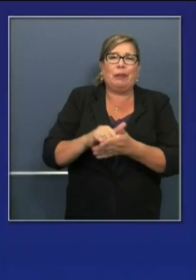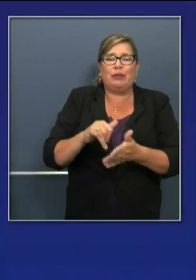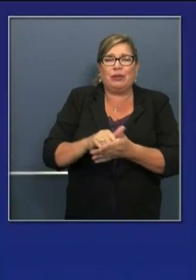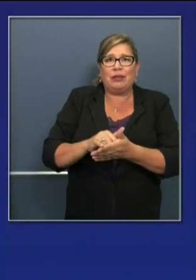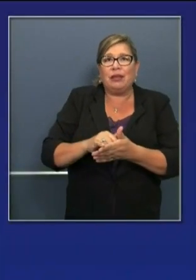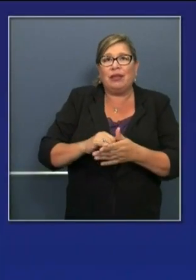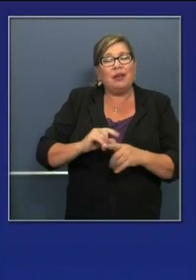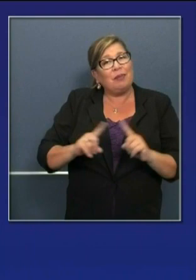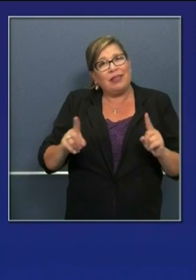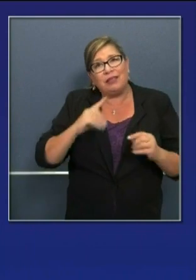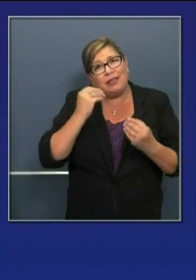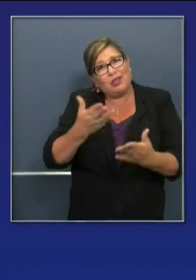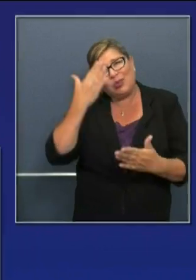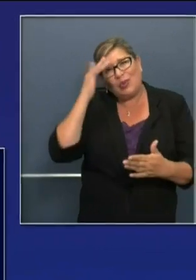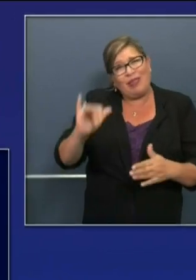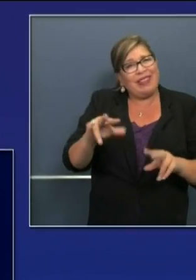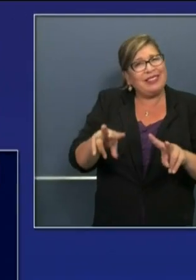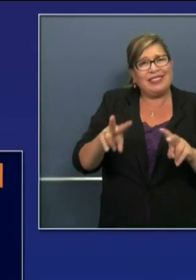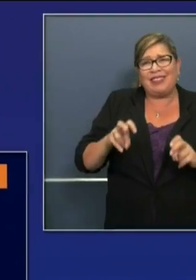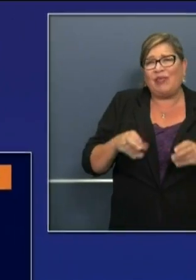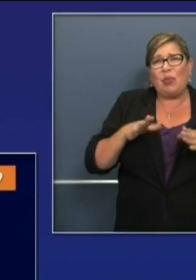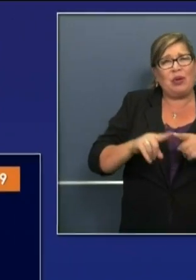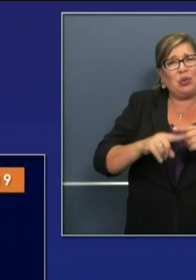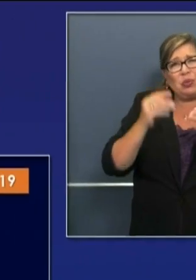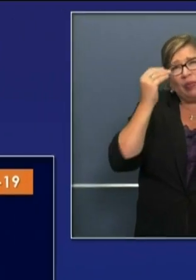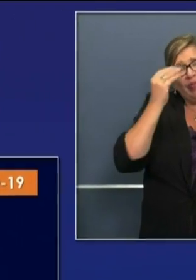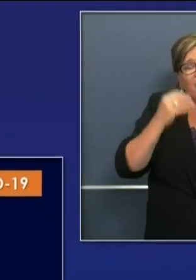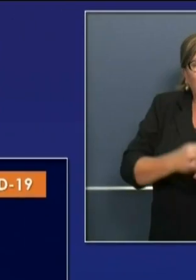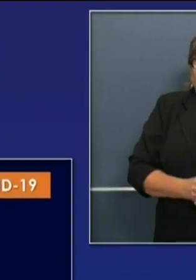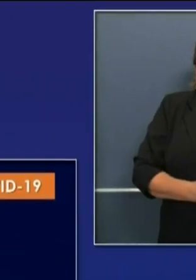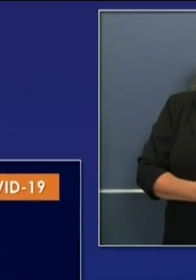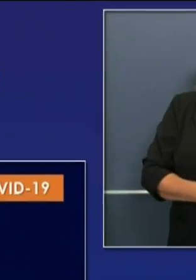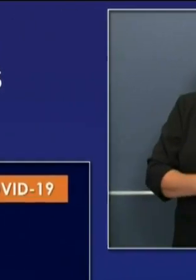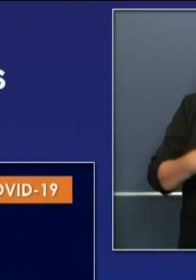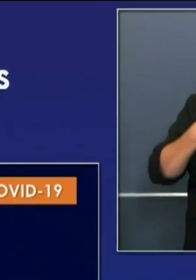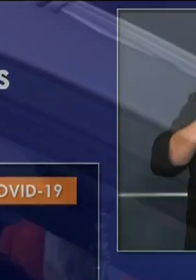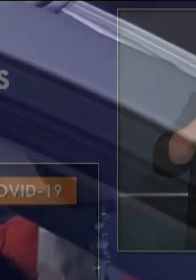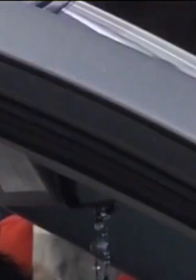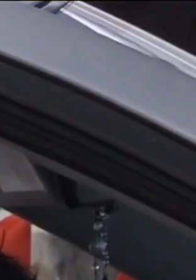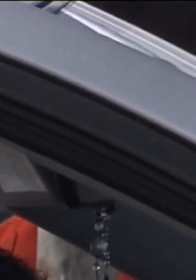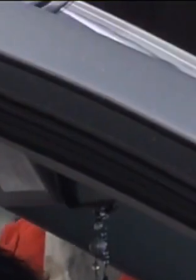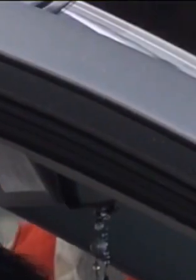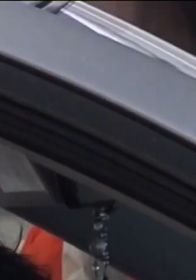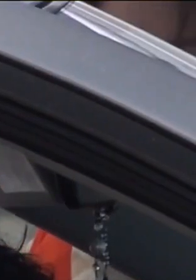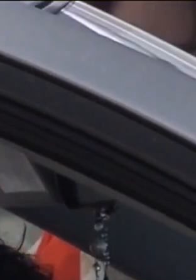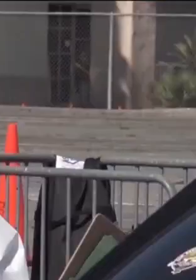THERE SILENCE, YOU ARE YOUNG, YOU FEEL INVINCIBLE. BUT THAT CAN BE IS A SELFISH MIND SET.